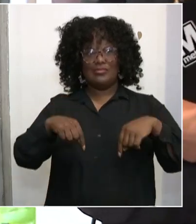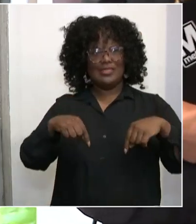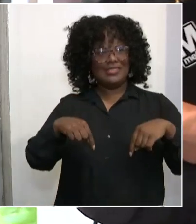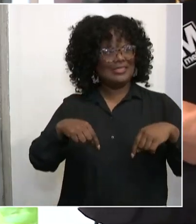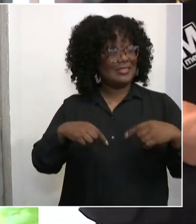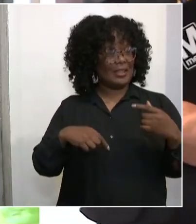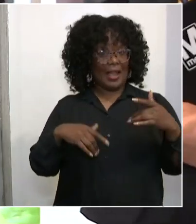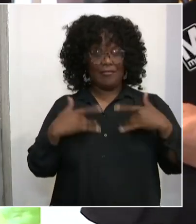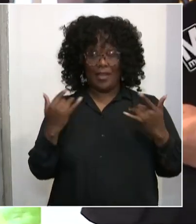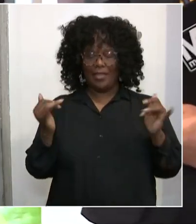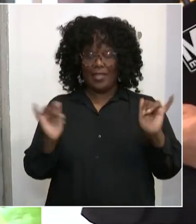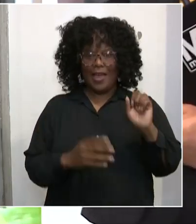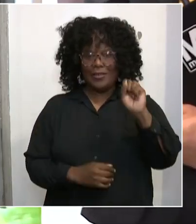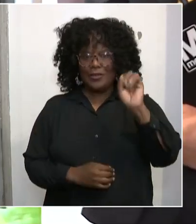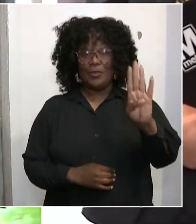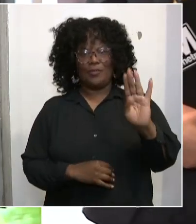and which one day will lead to a Super Bowl.